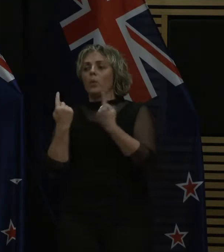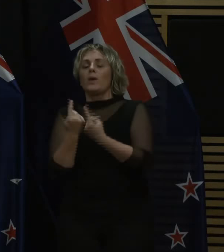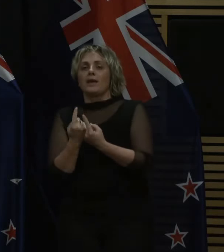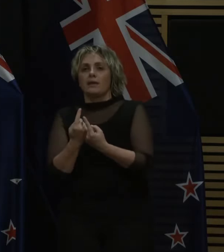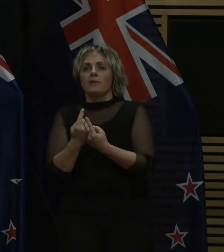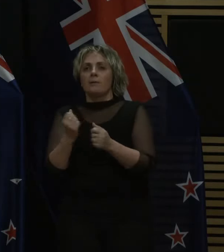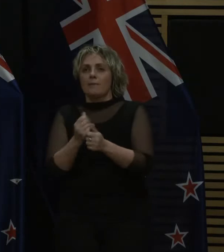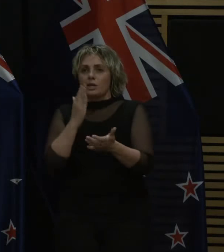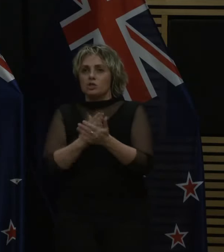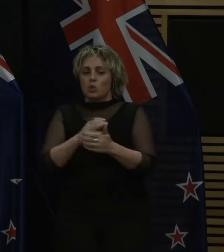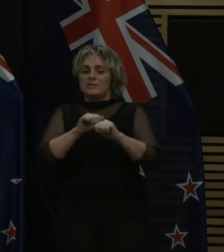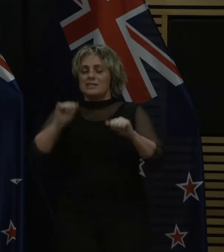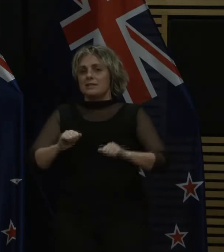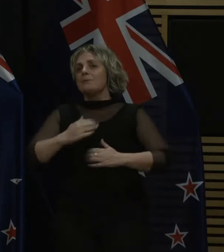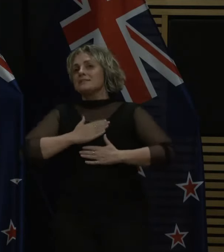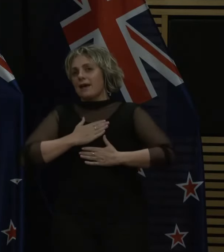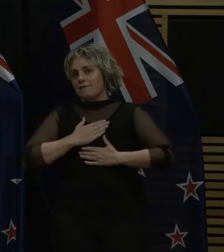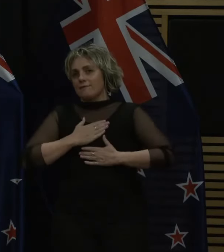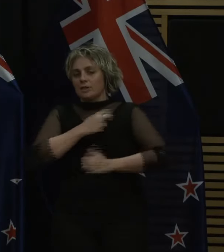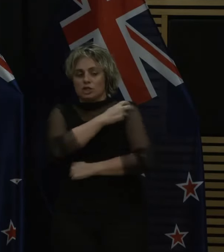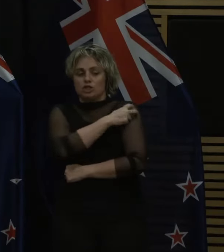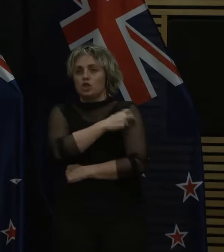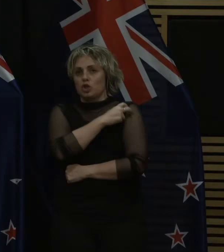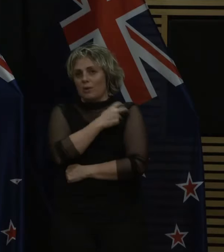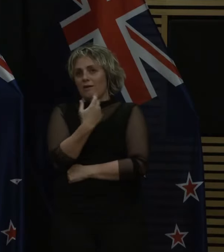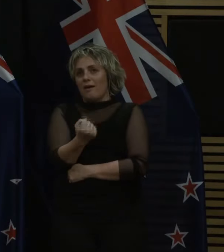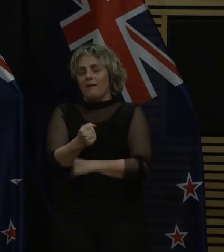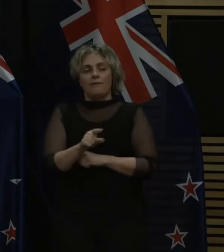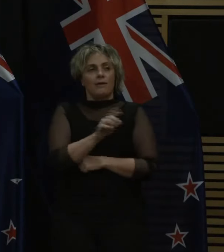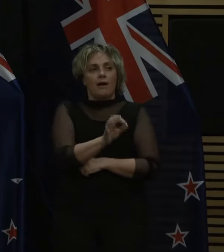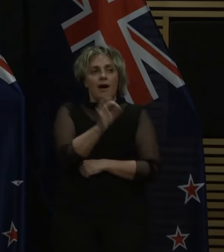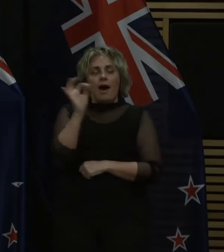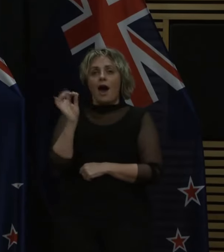ultimately, it will be your record and therefore your login and password, so you will need to look after it. We have taken every step we can